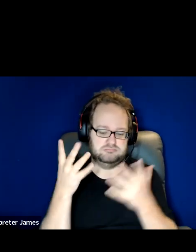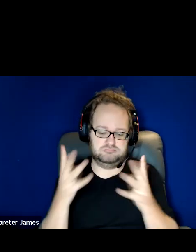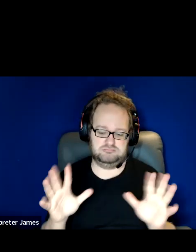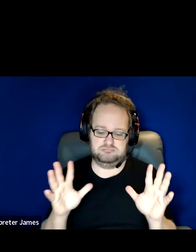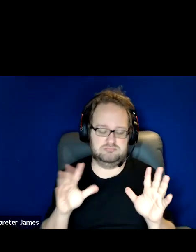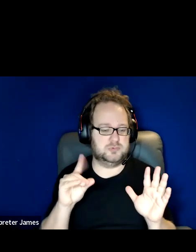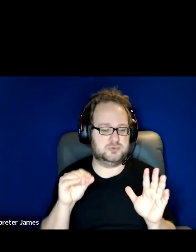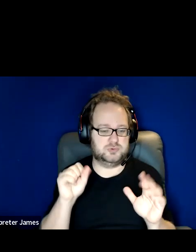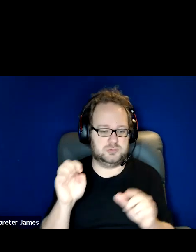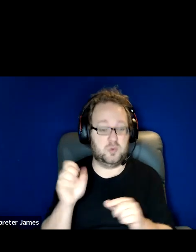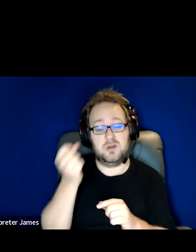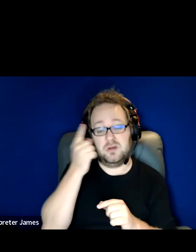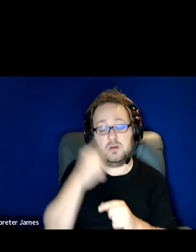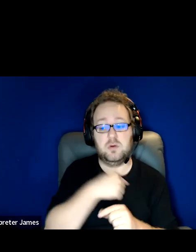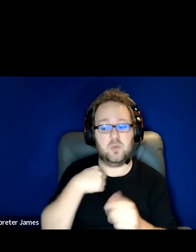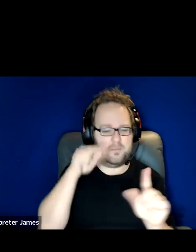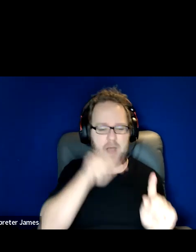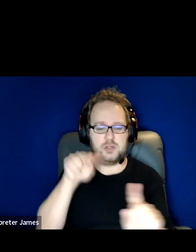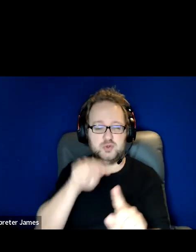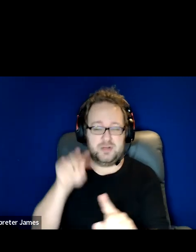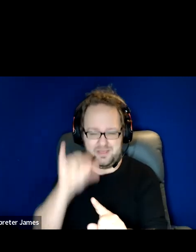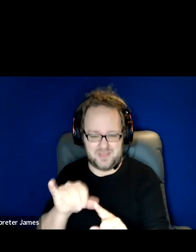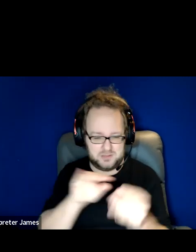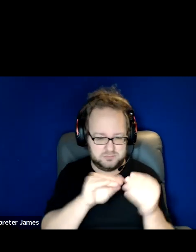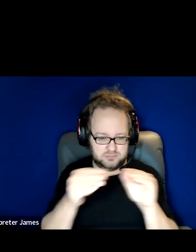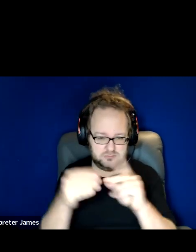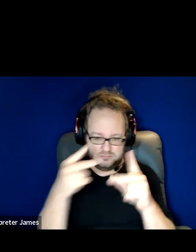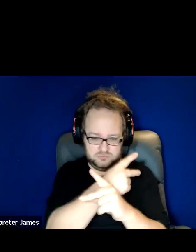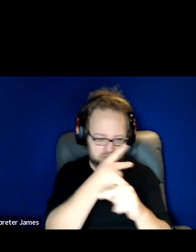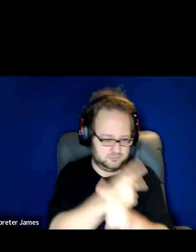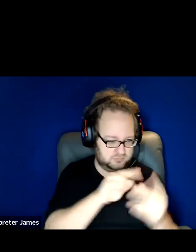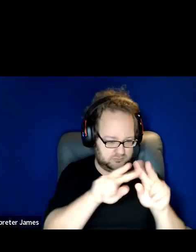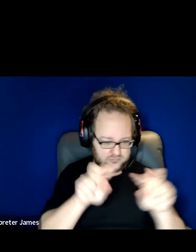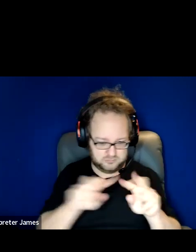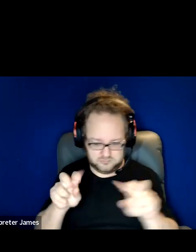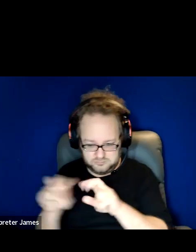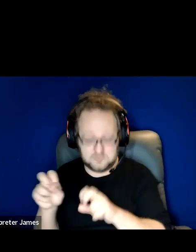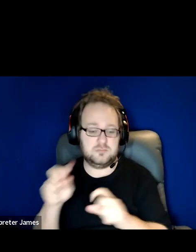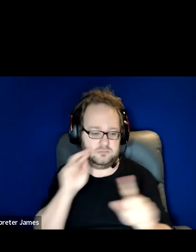vaccine but we're monitoring this closely and we may recommend another vaccine in the near future for those